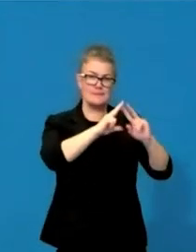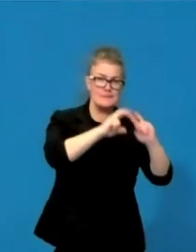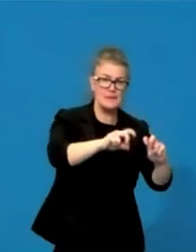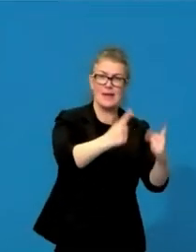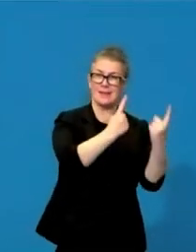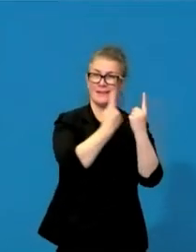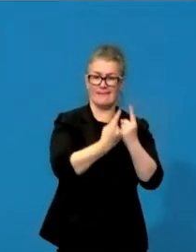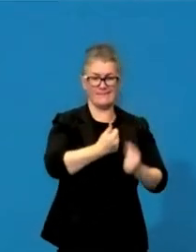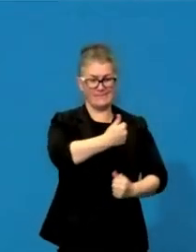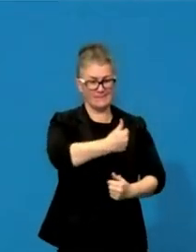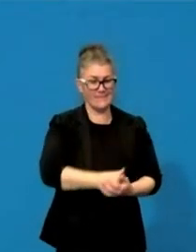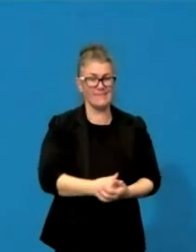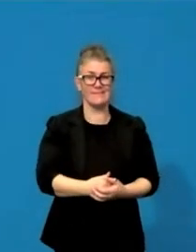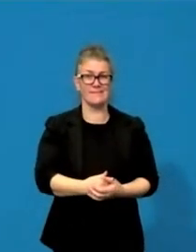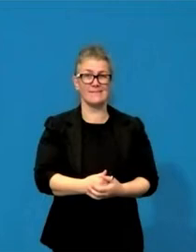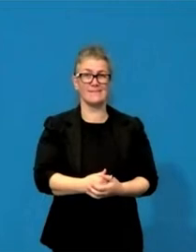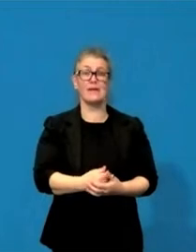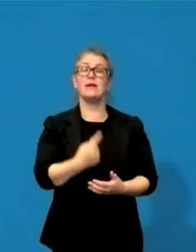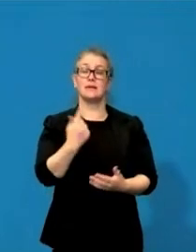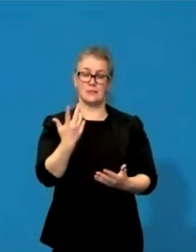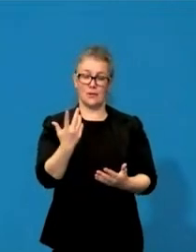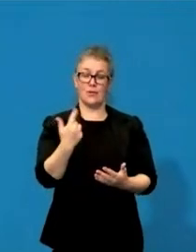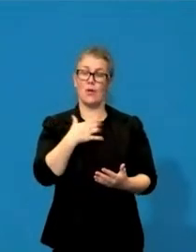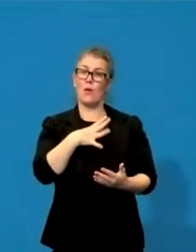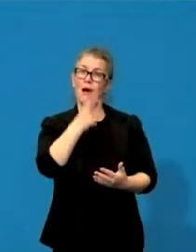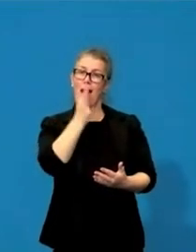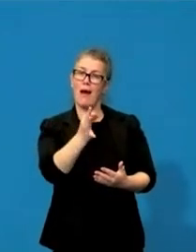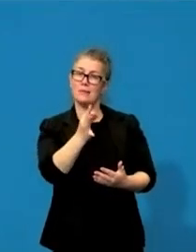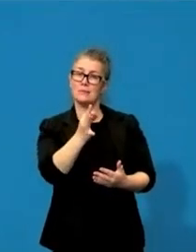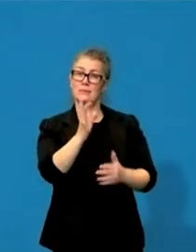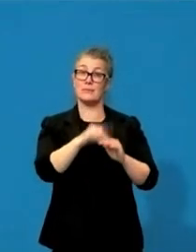So I just want to ask some questions around the support services.